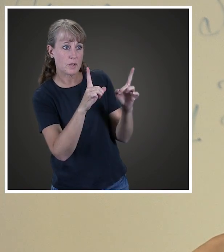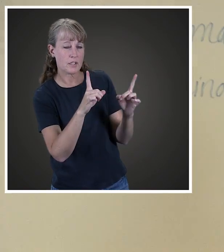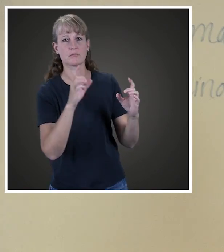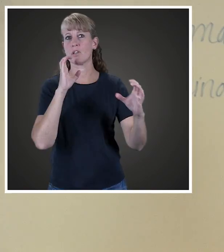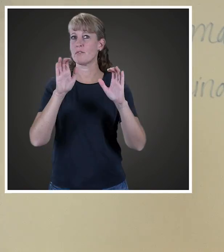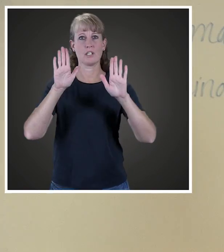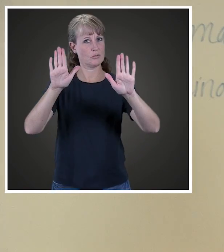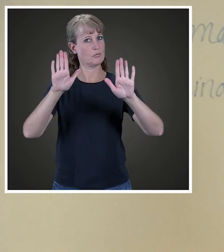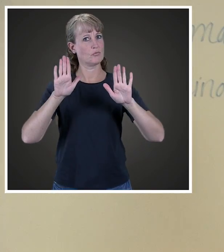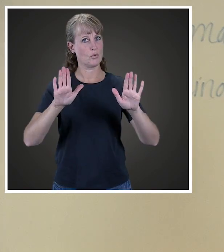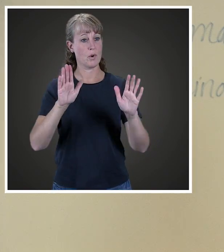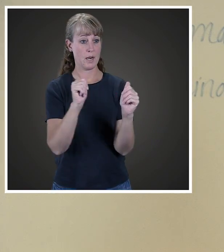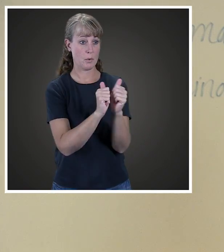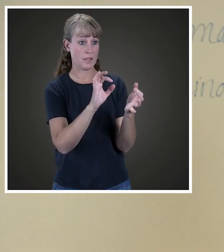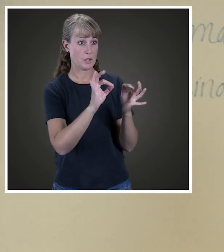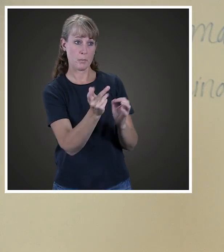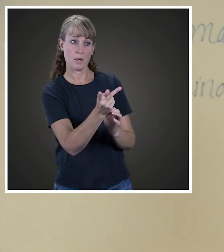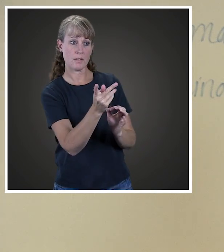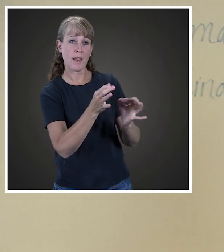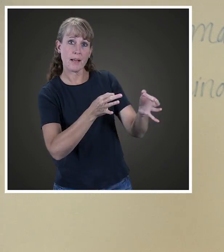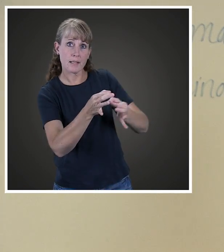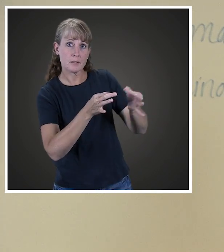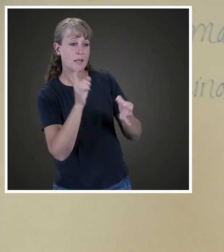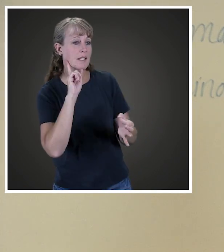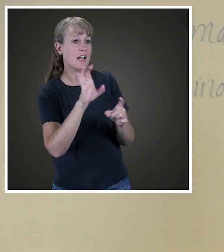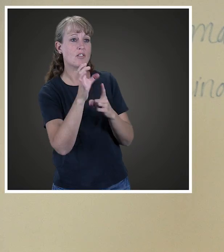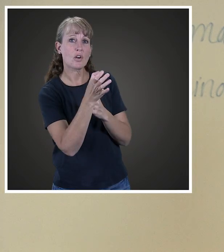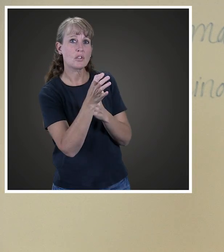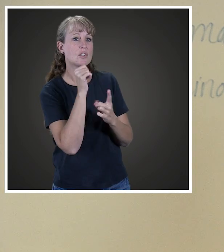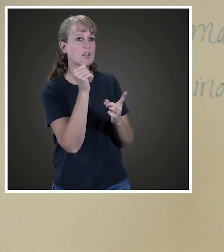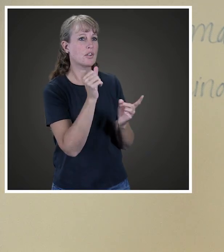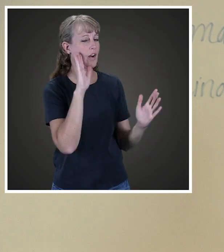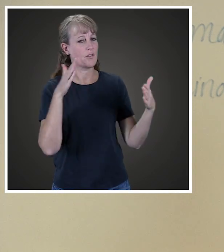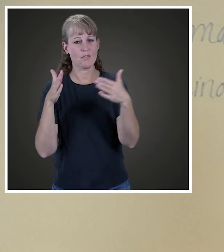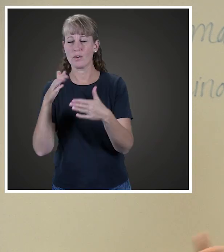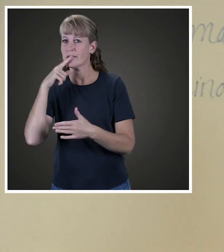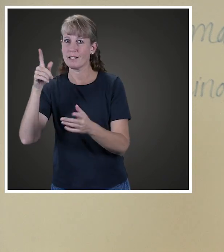The conversation was great. She and the interpreter explained that in the deaf culture, sexual signs aren’t used around, what she calls, "hearing people".